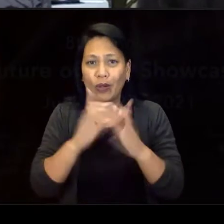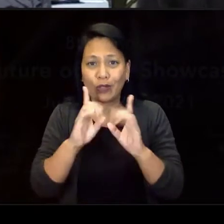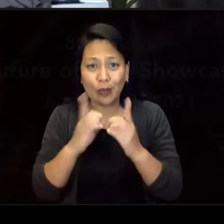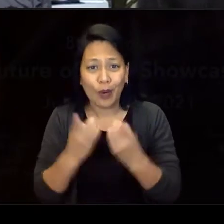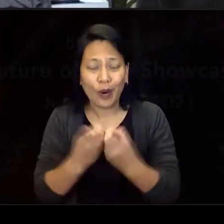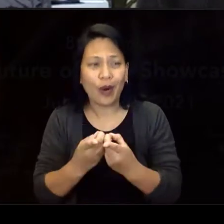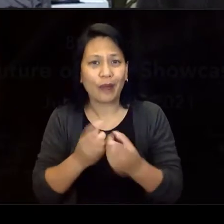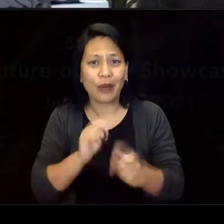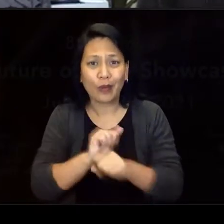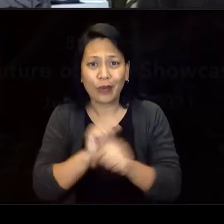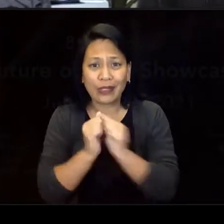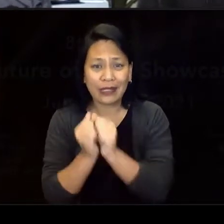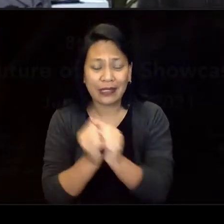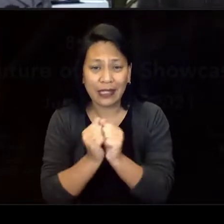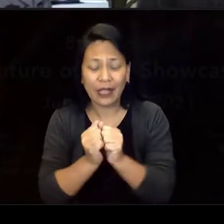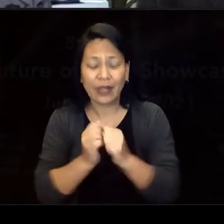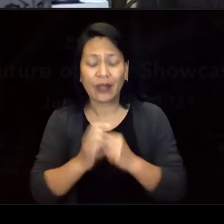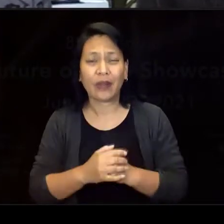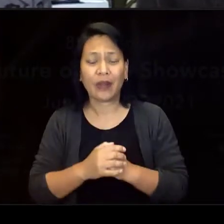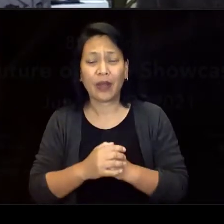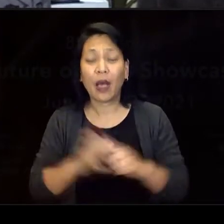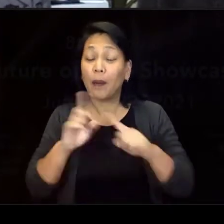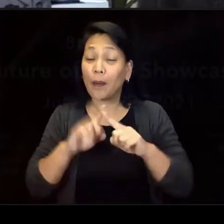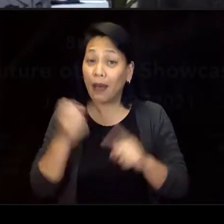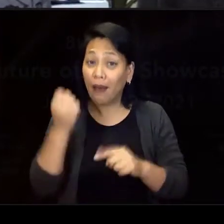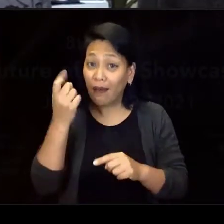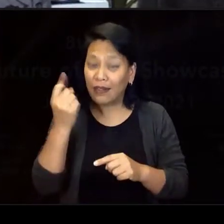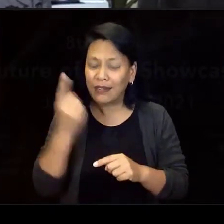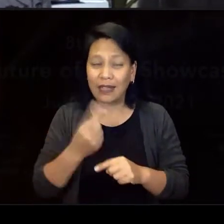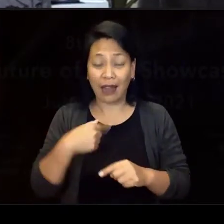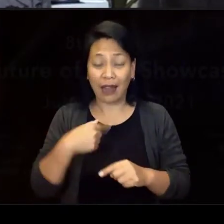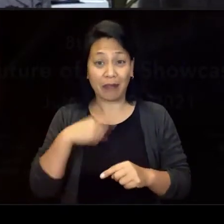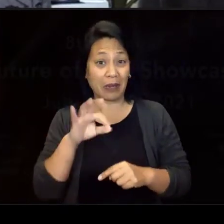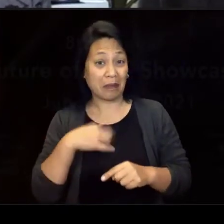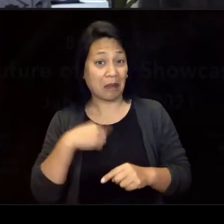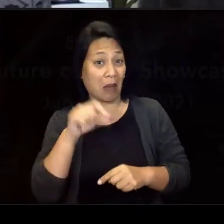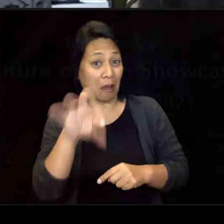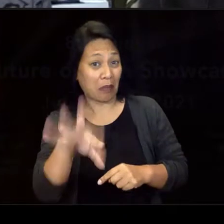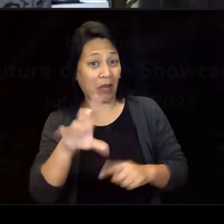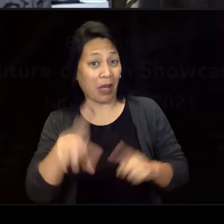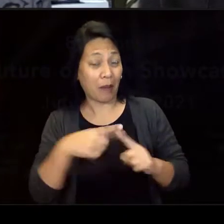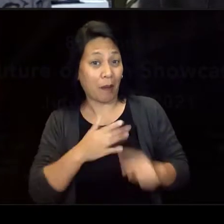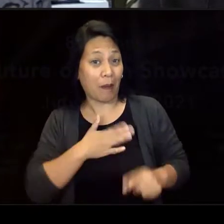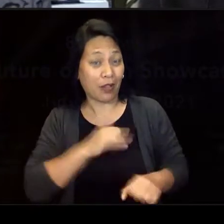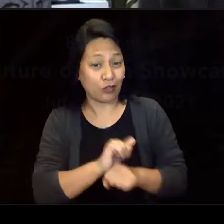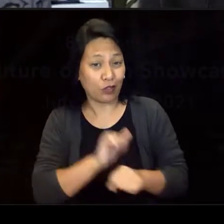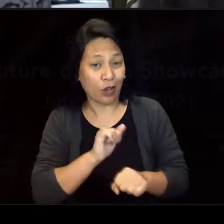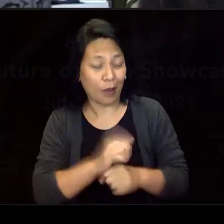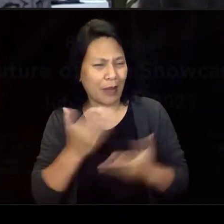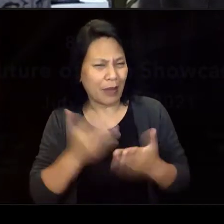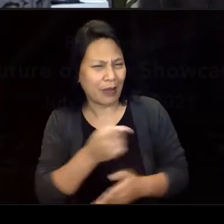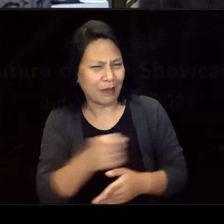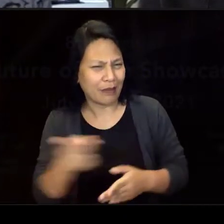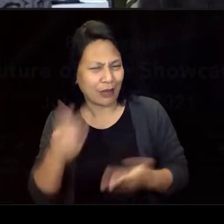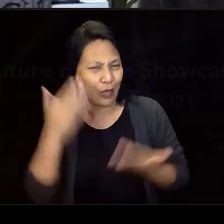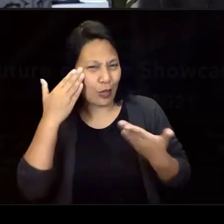But I think what I want to mention that I bet a lot of people don't well, I think a lot of people don't know about this particular role